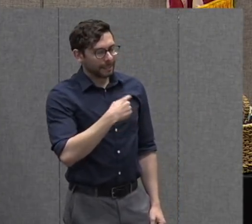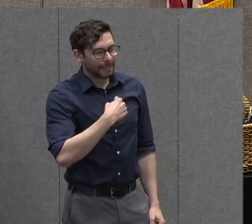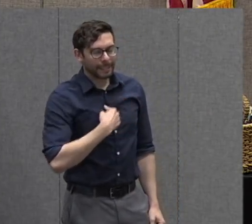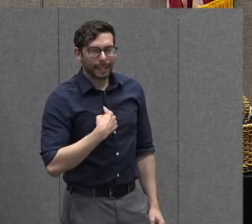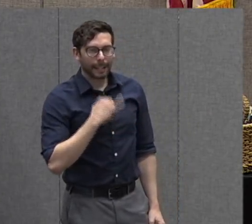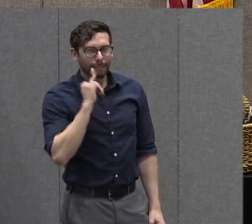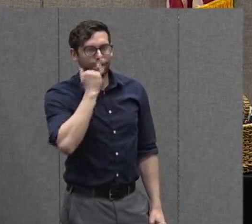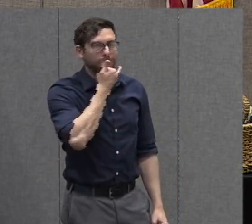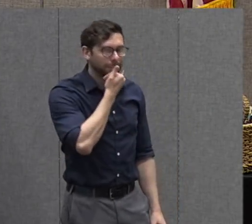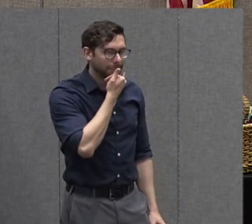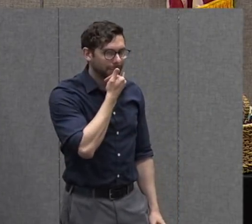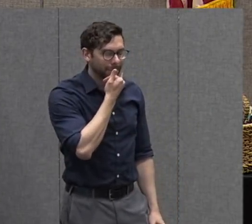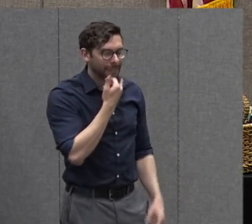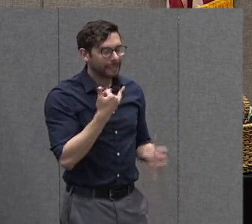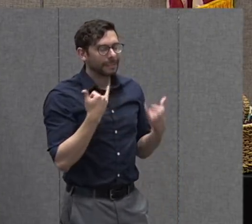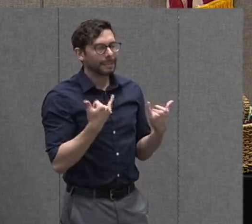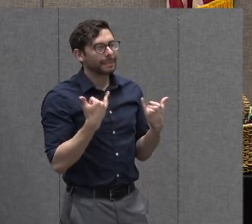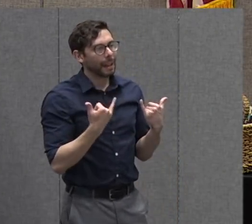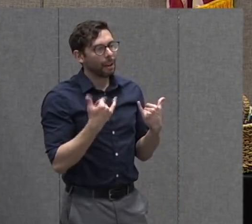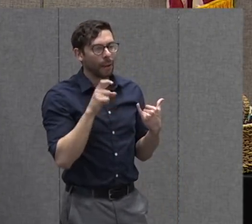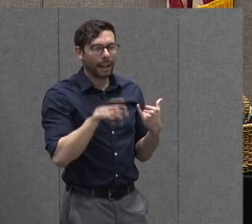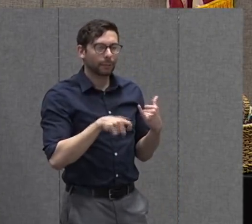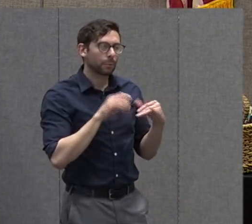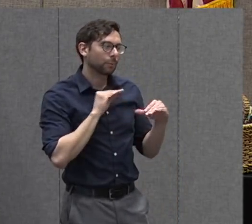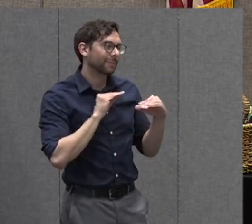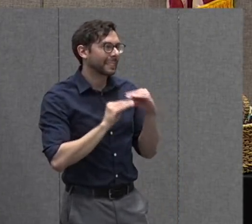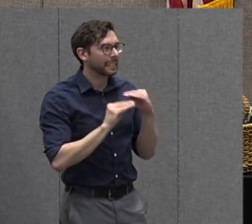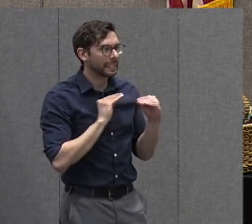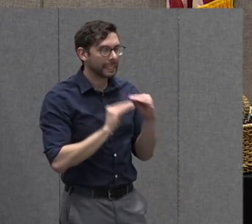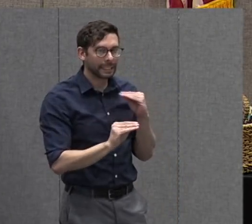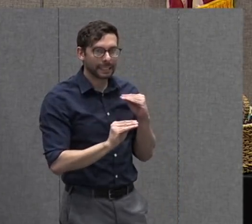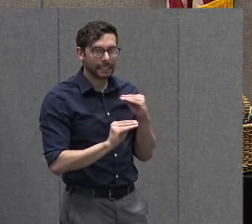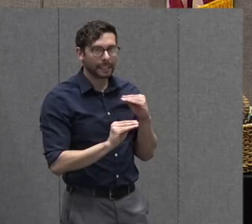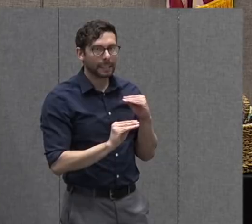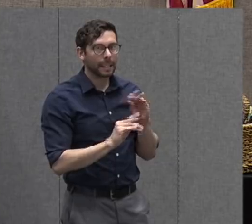and it's time to correct it. And I need to show my growth,